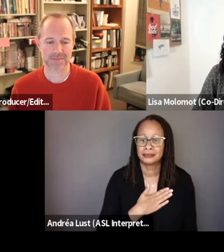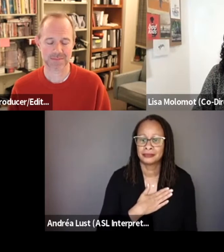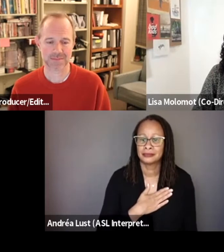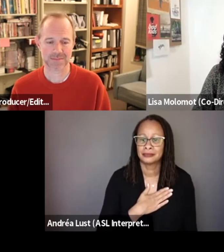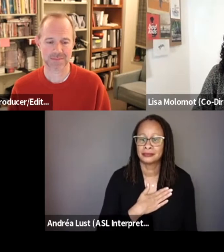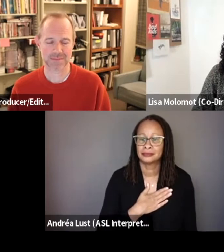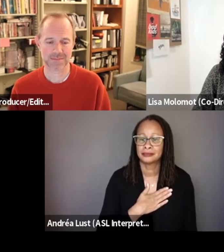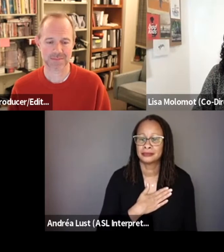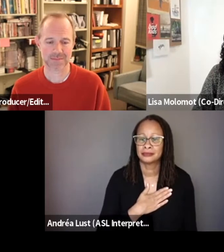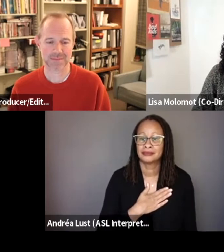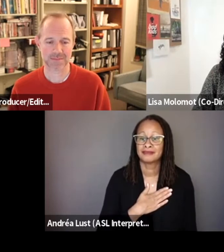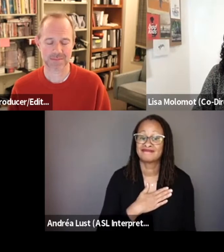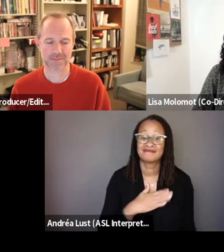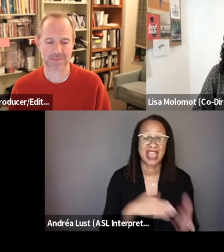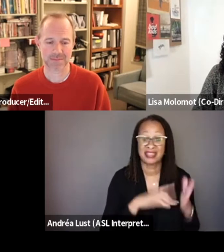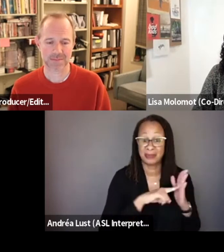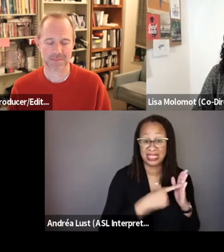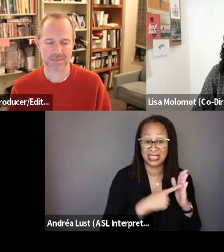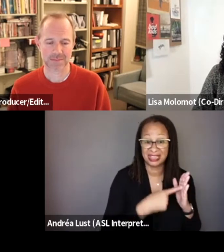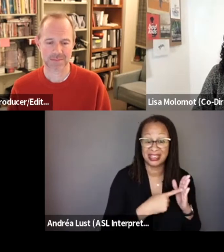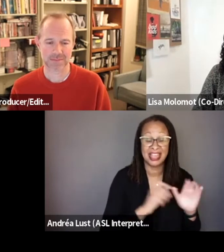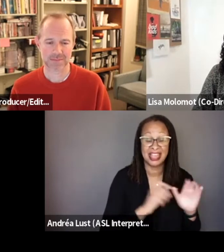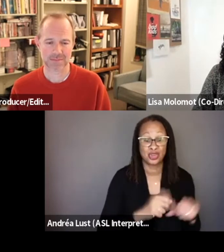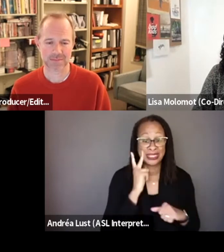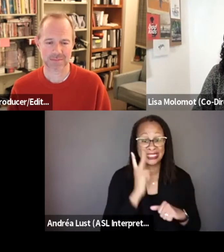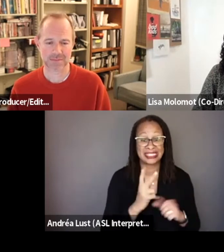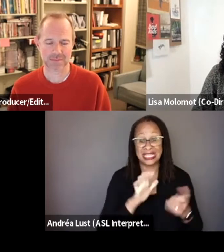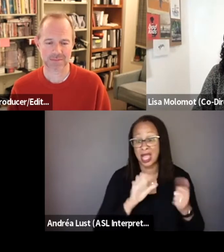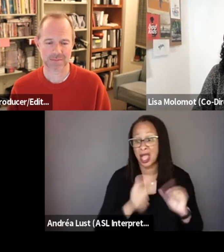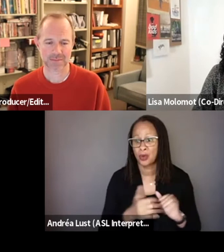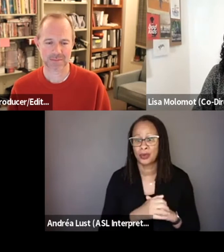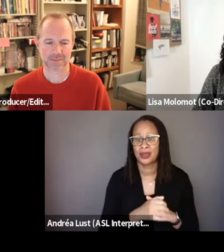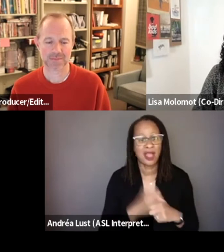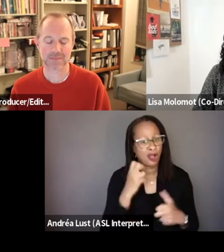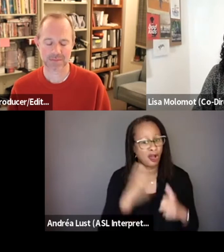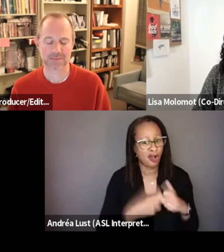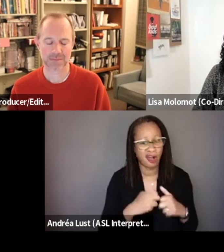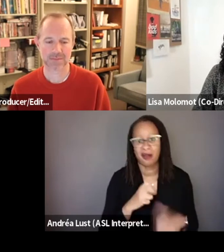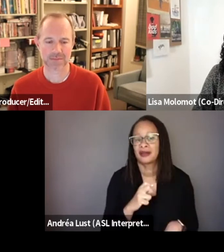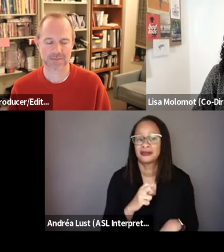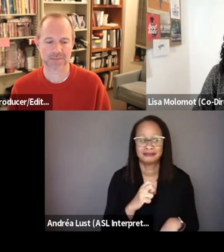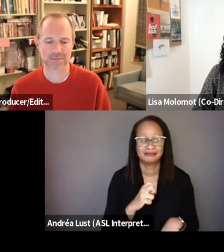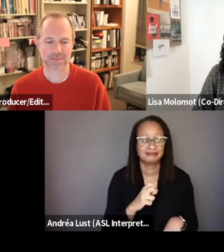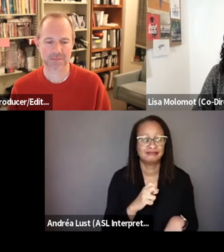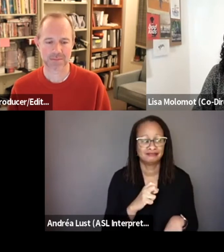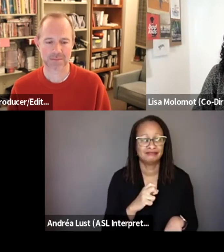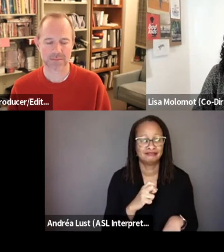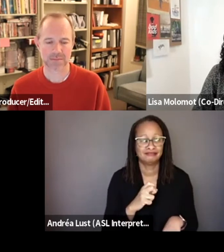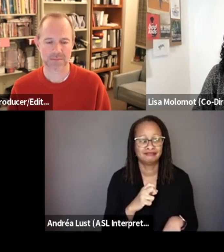Even at the beginning, you can see how hard it is to see that body there,